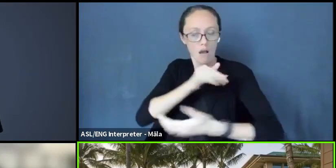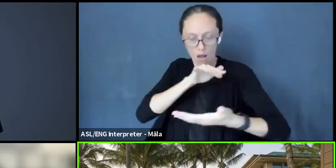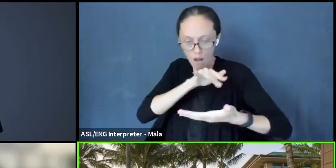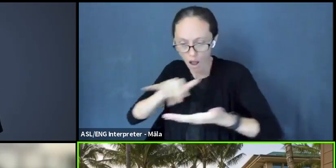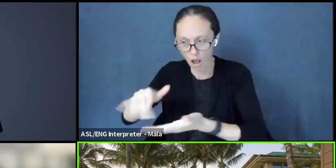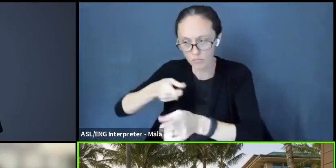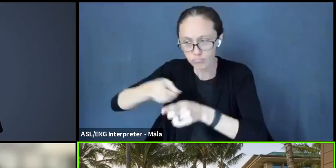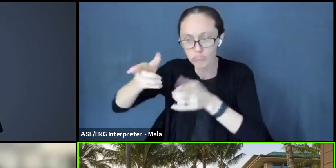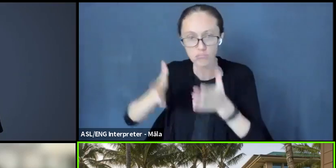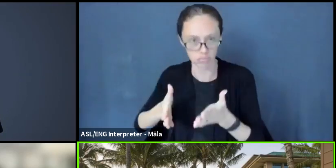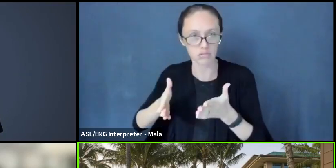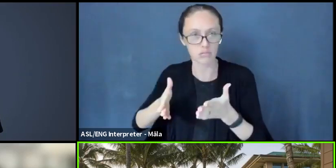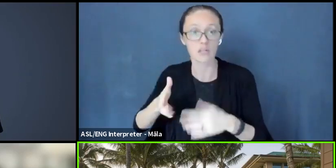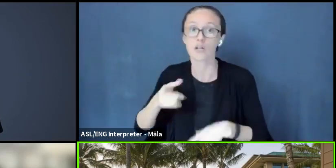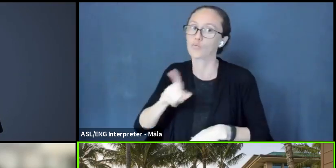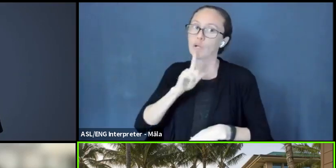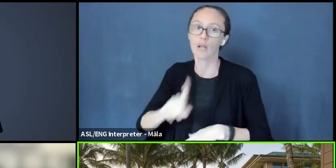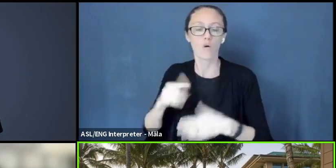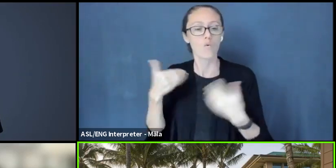Really been keeping up to date with all of the science.